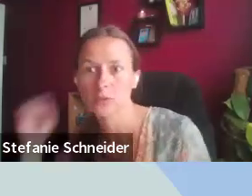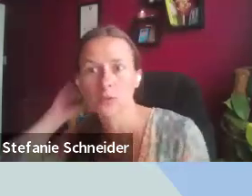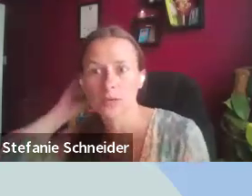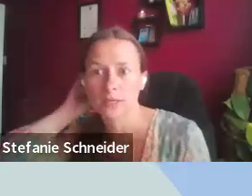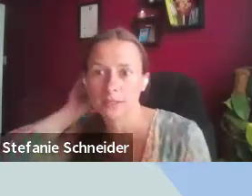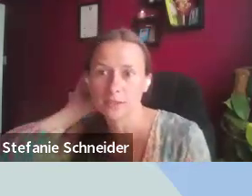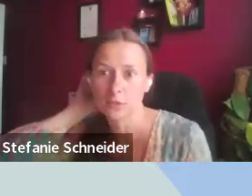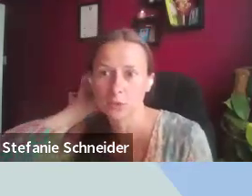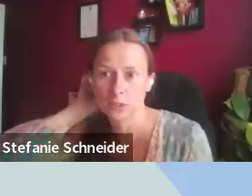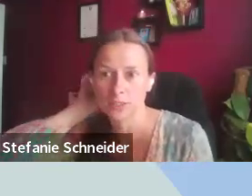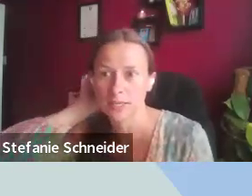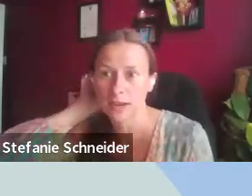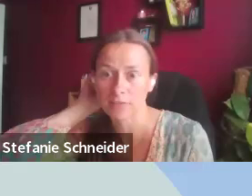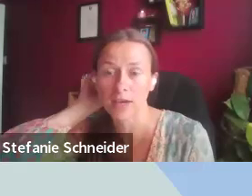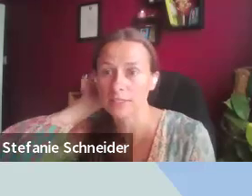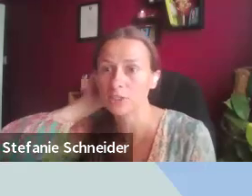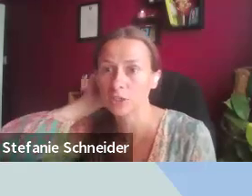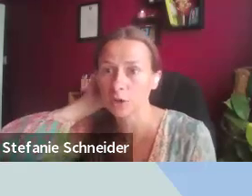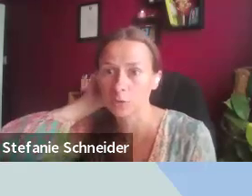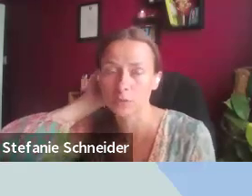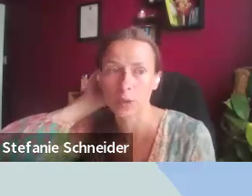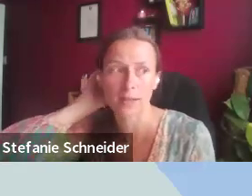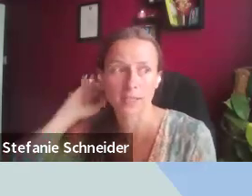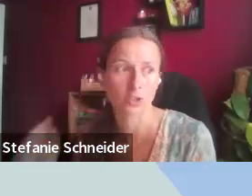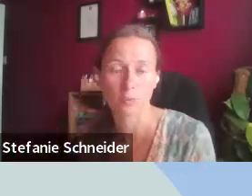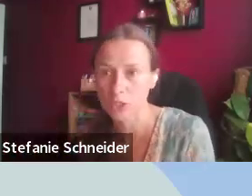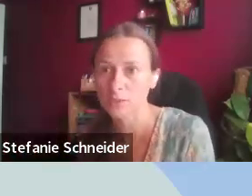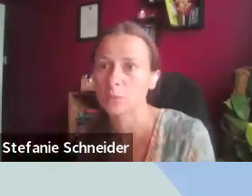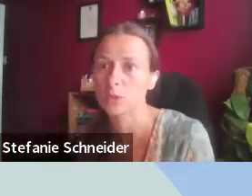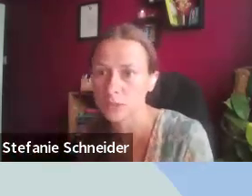but also in institutions that have higher teaching loads where there's just much less